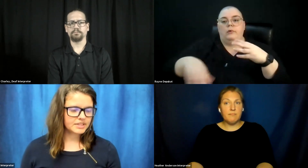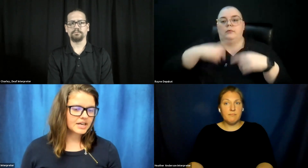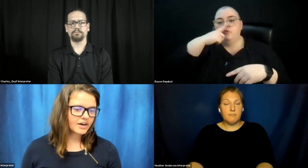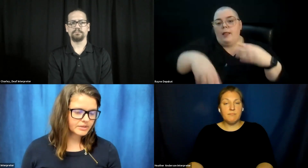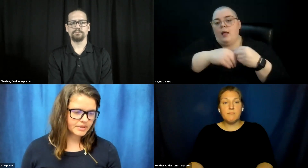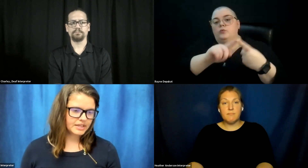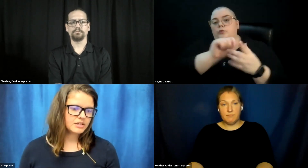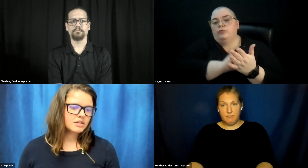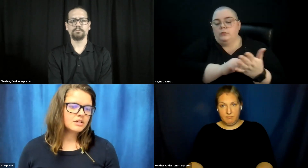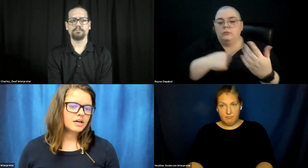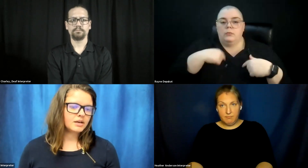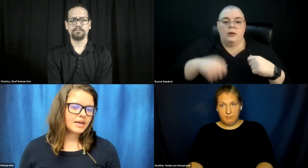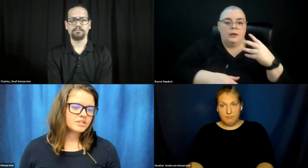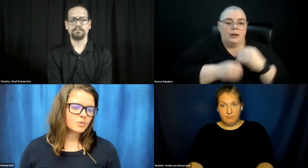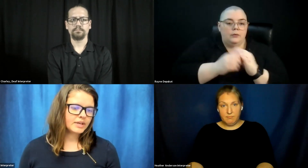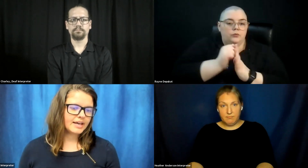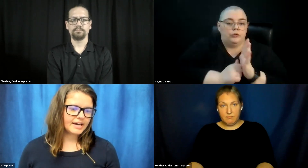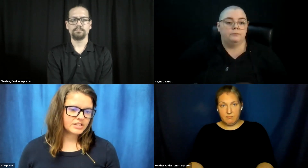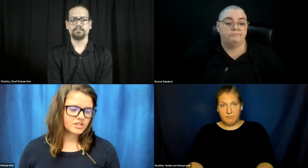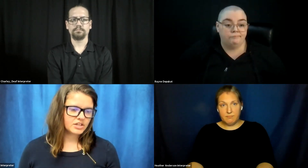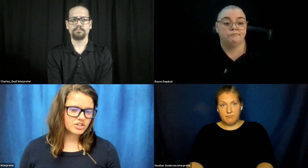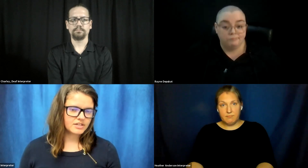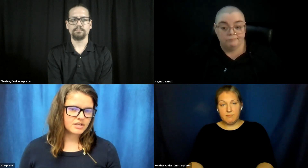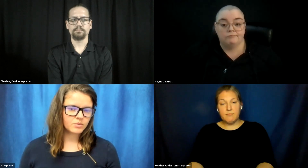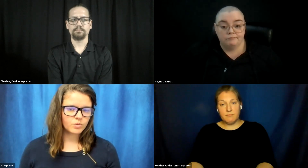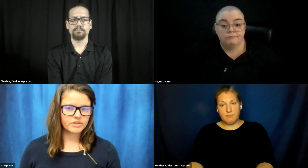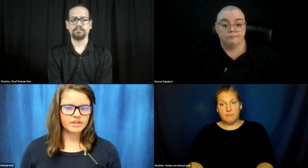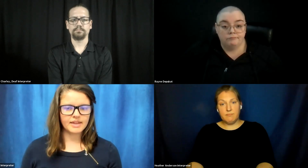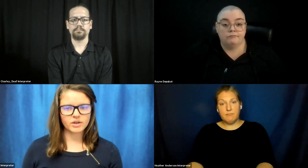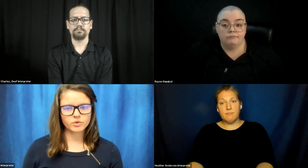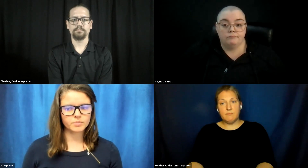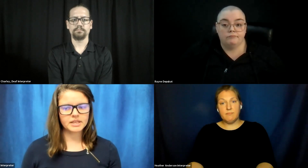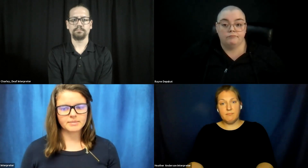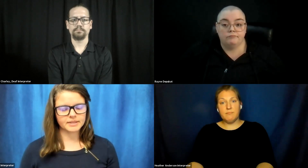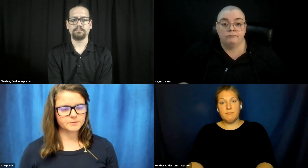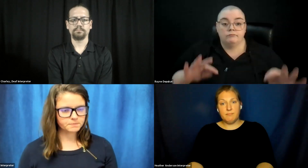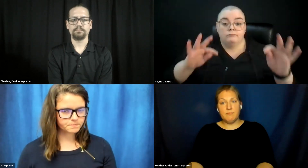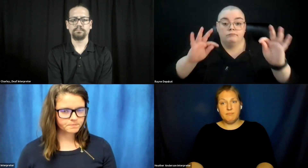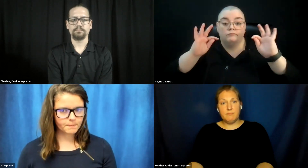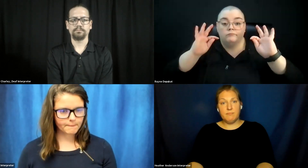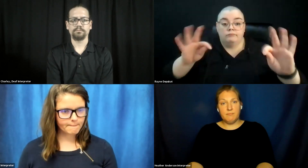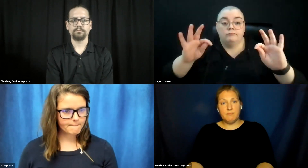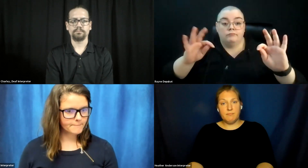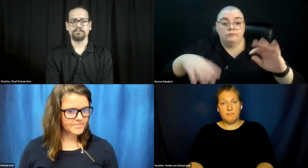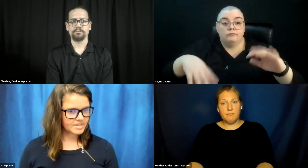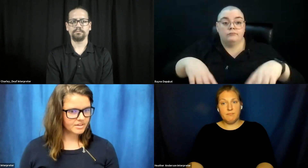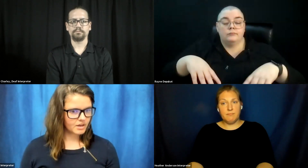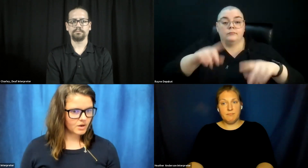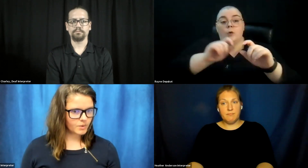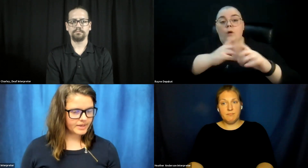The entire committee. And so we can add it to the agenda, within that group email.